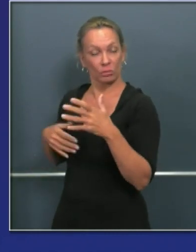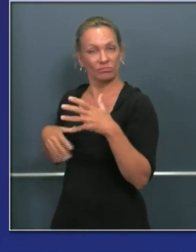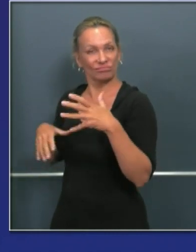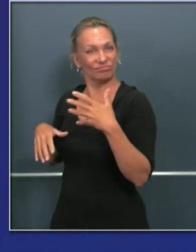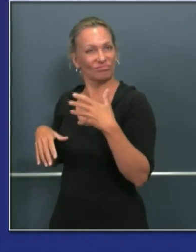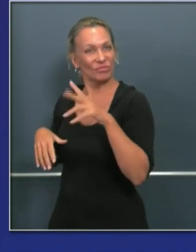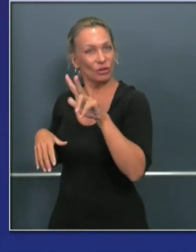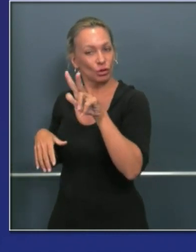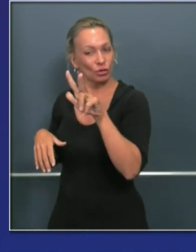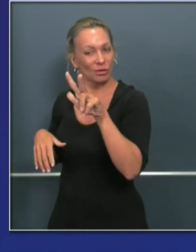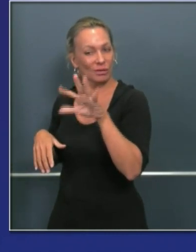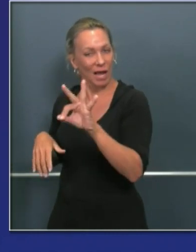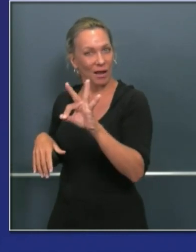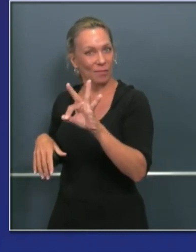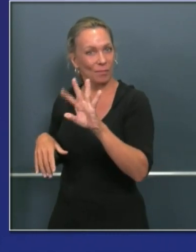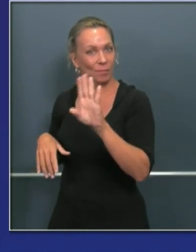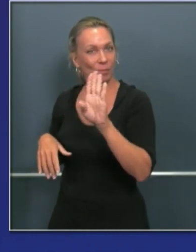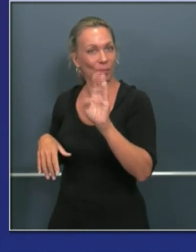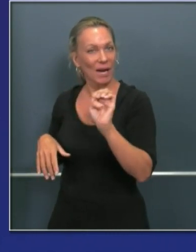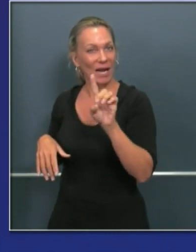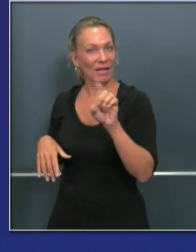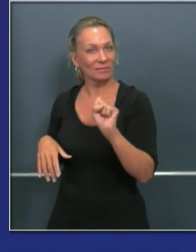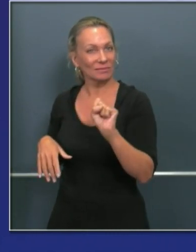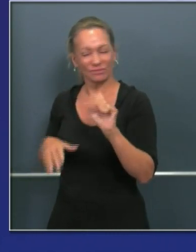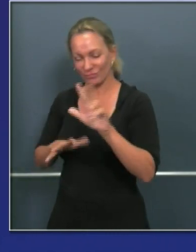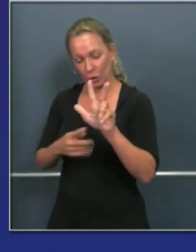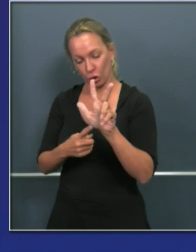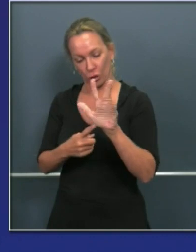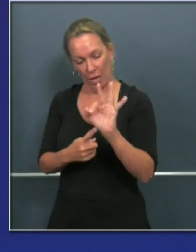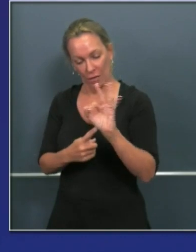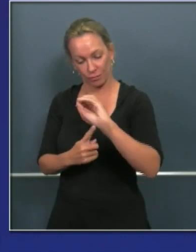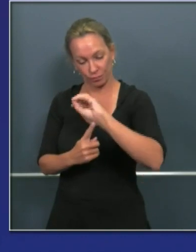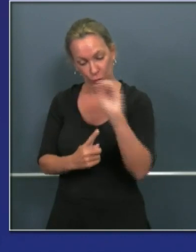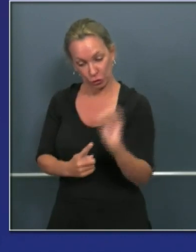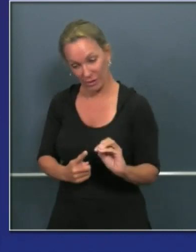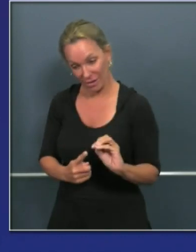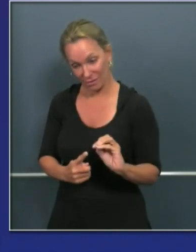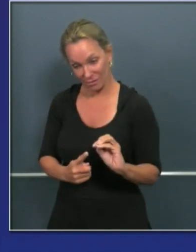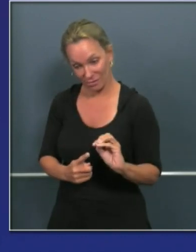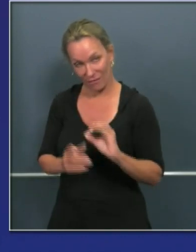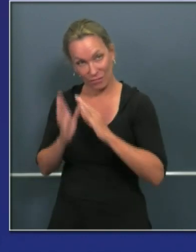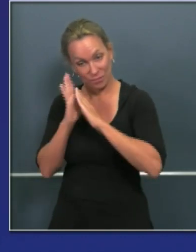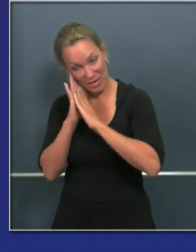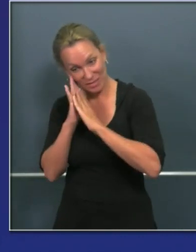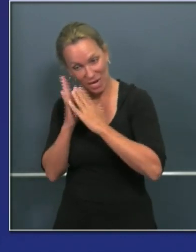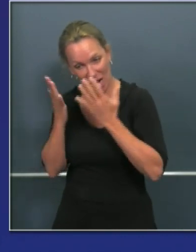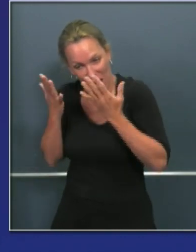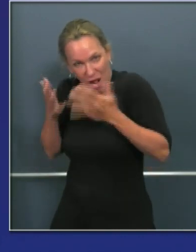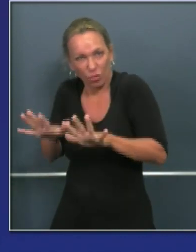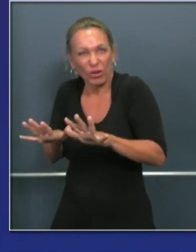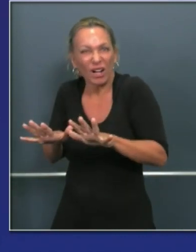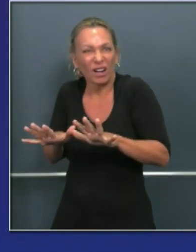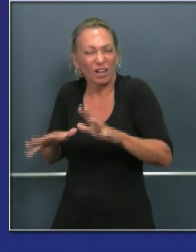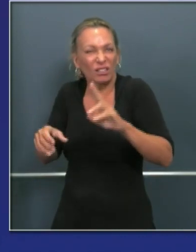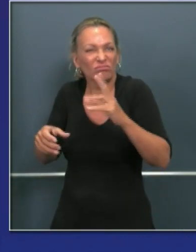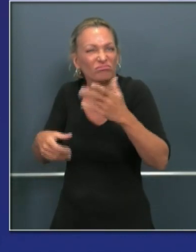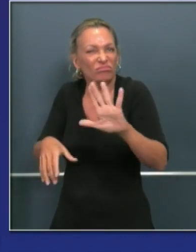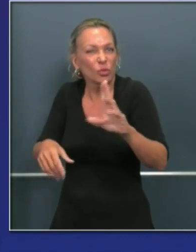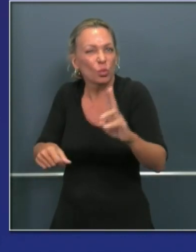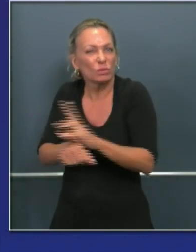AVAILABLE ICU BEDS, ROUGHLY 39%, I'VE BEEN BECAUSE OF COVID-19 POSITIVE PATIENTS SO